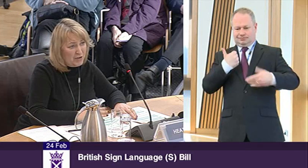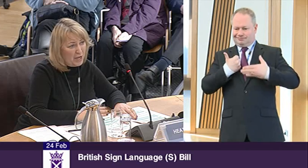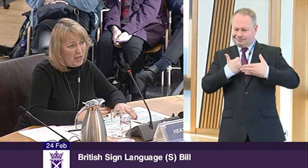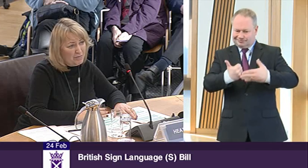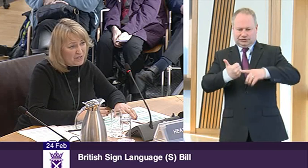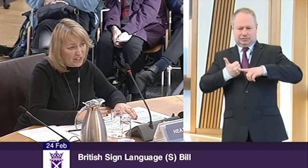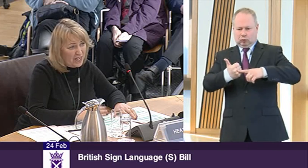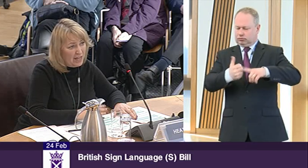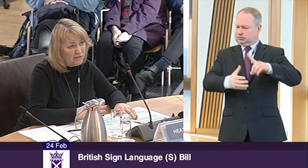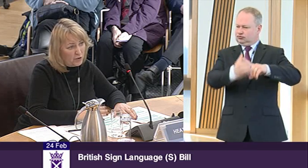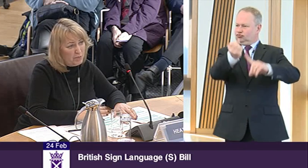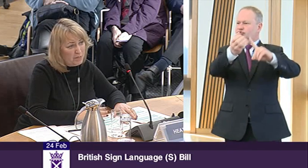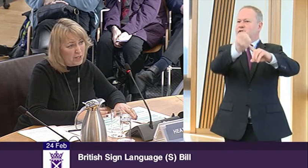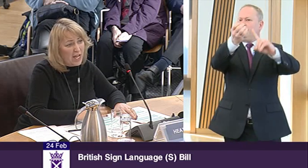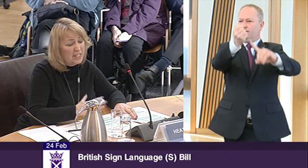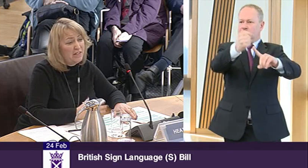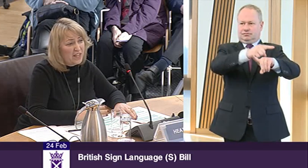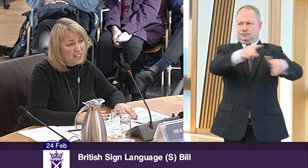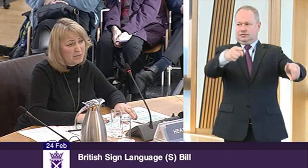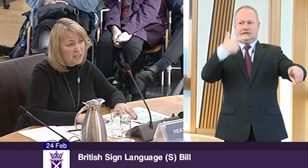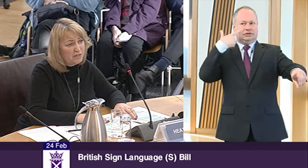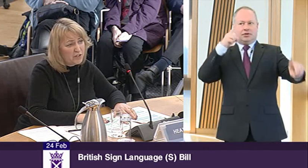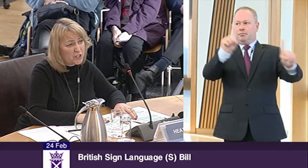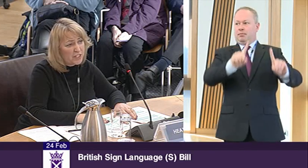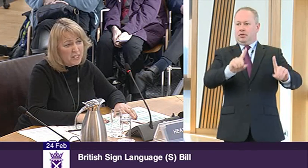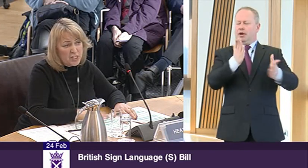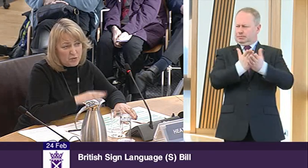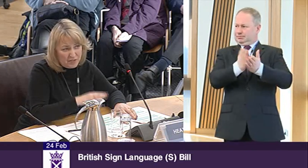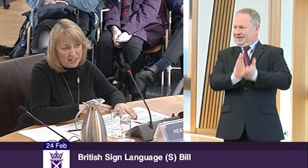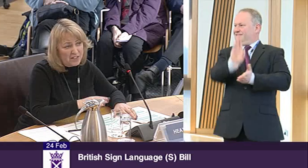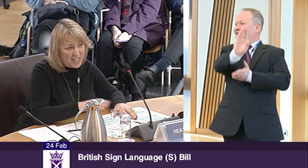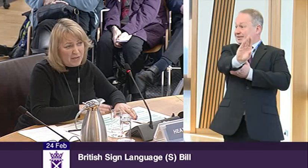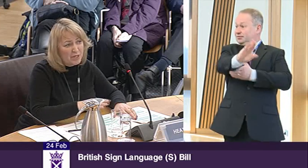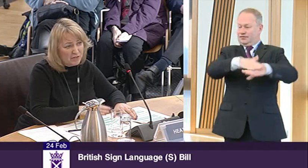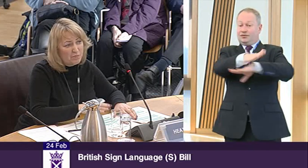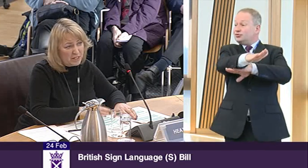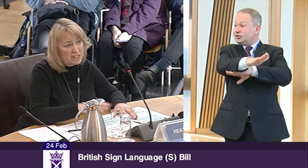support better outcomes for them and enable investment in the future.